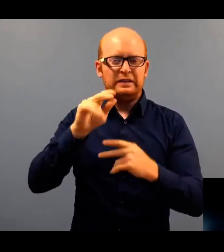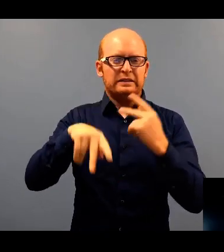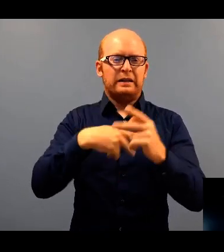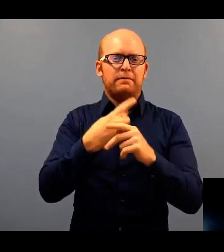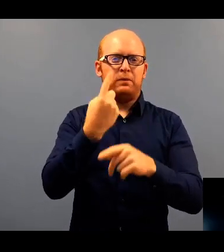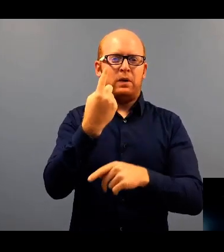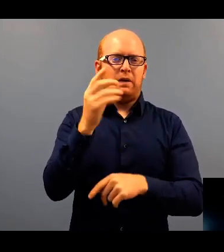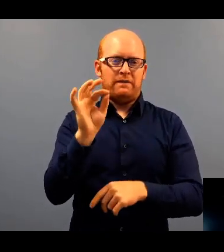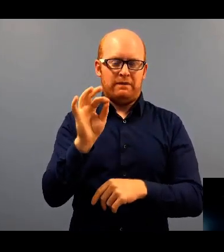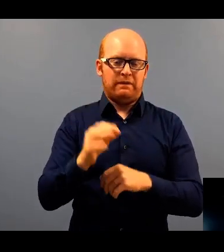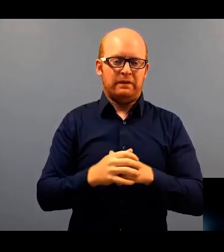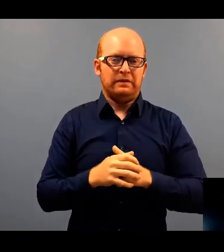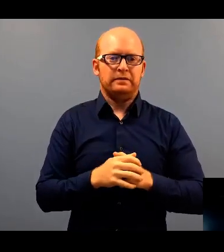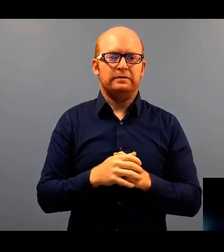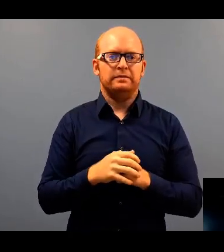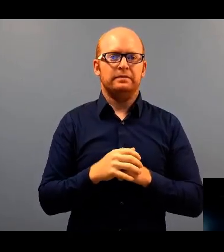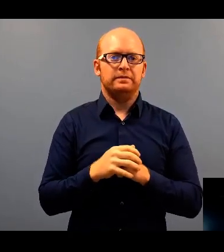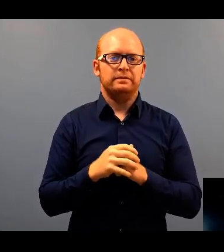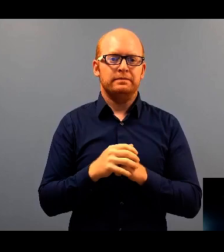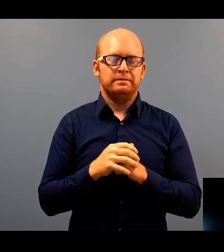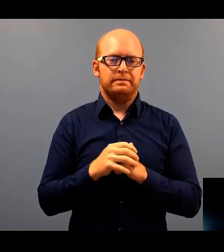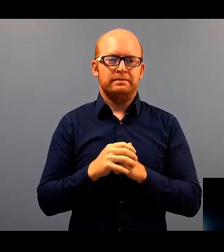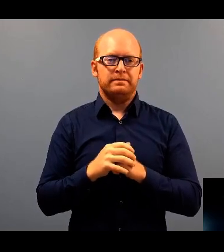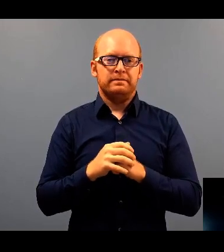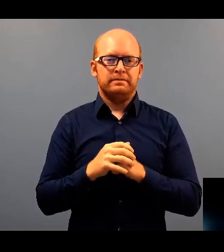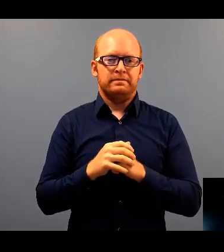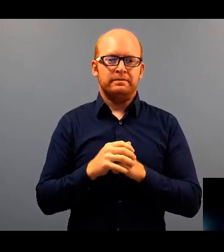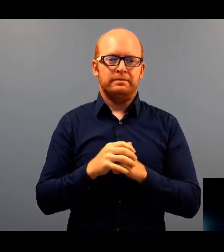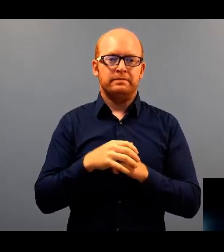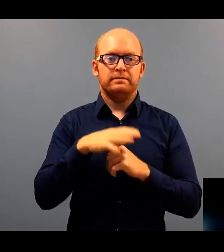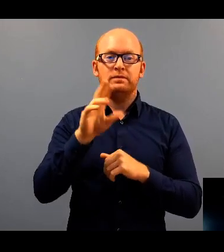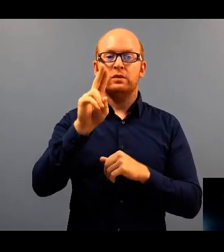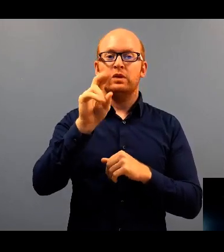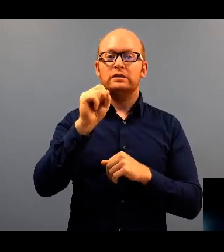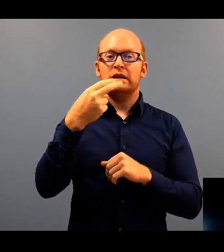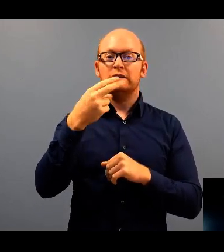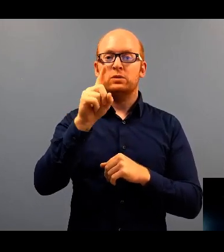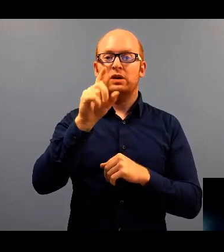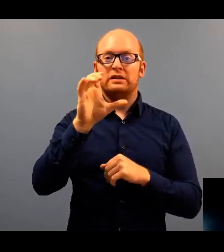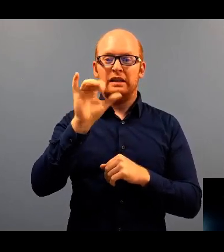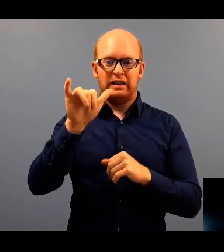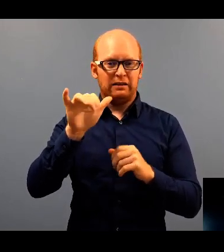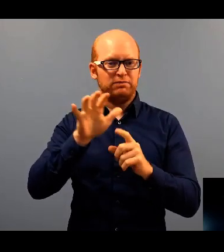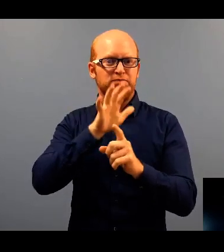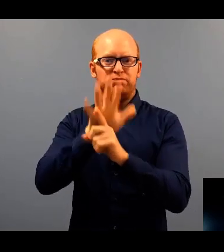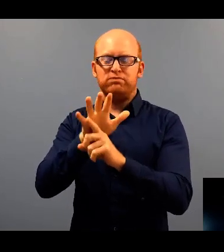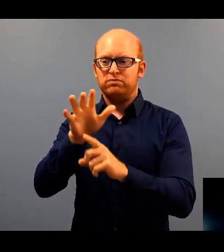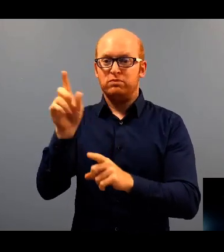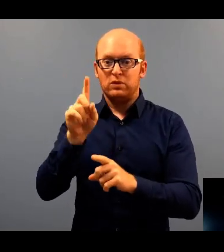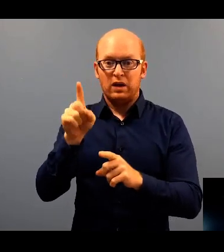are a carrier of Usher syndrome type 1F. USH1C is the most common cause of Usher syndrome